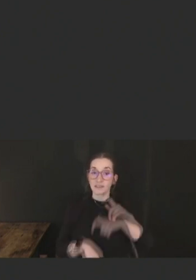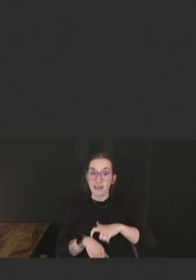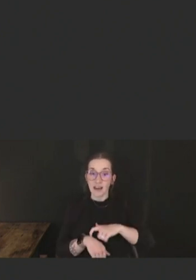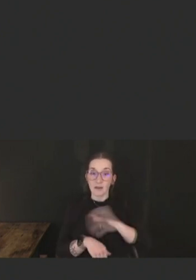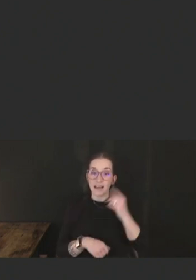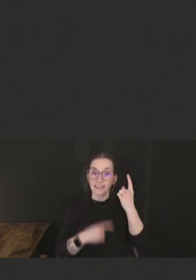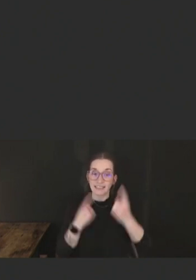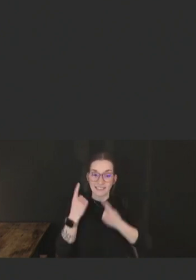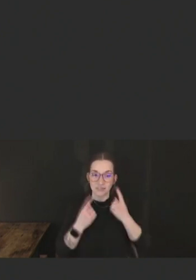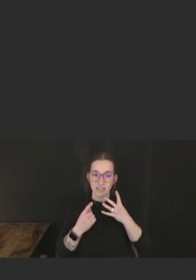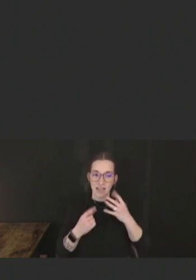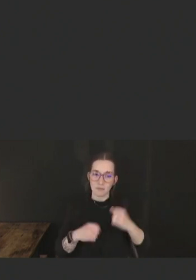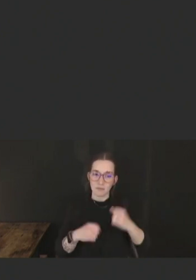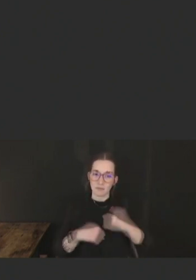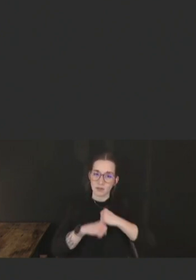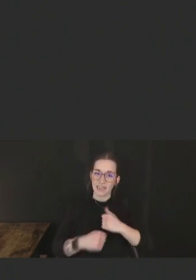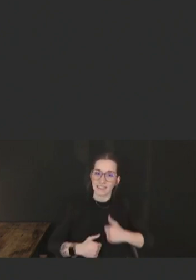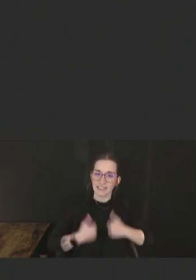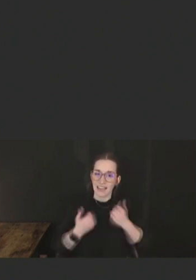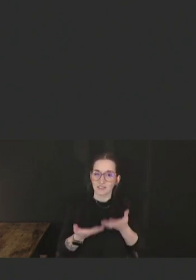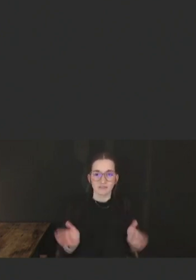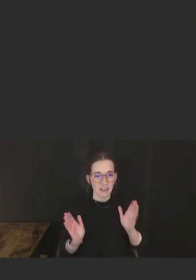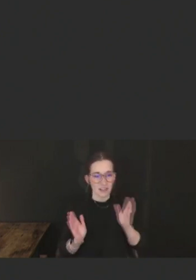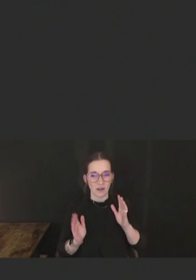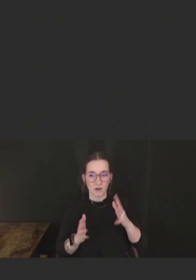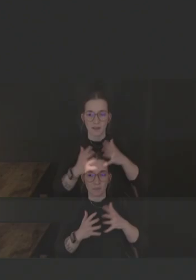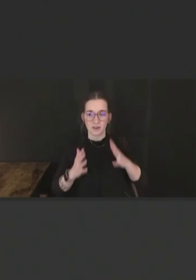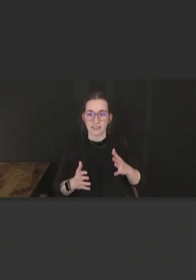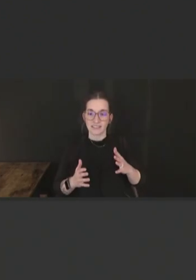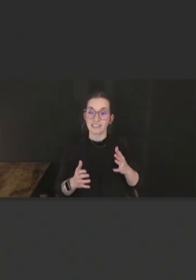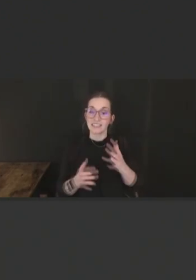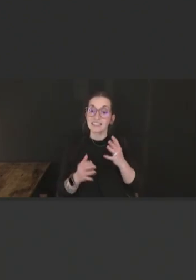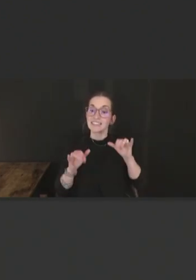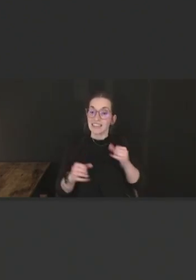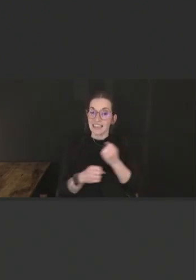Stay safe and have a nice day. Robert Hopkins: Thank you Mr. Jersey.